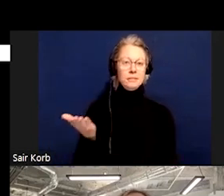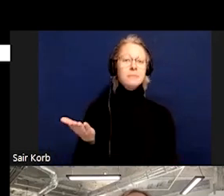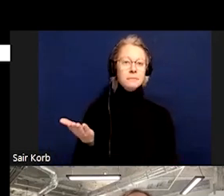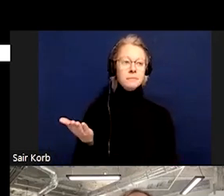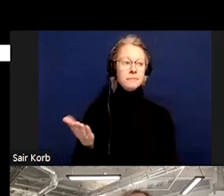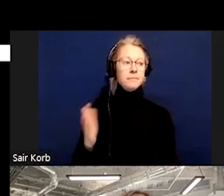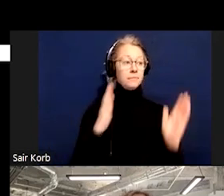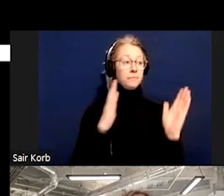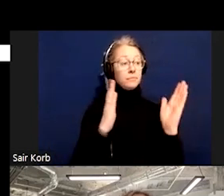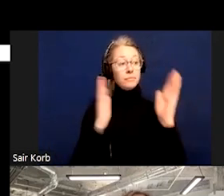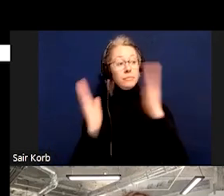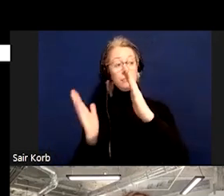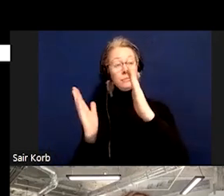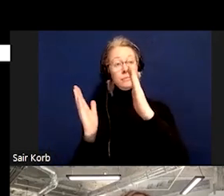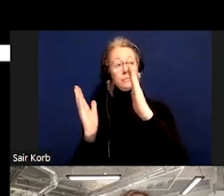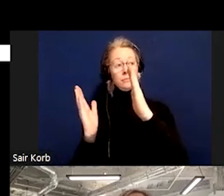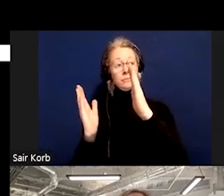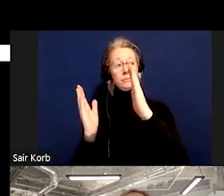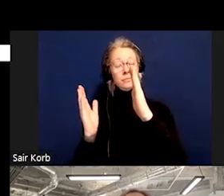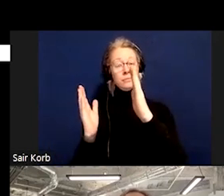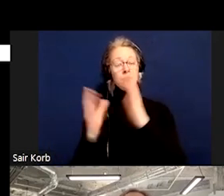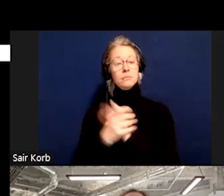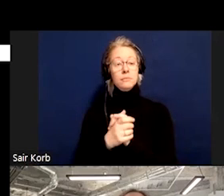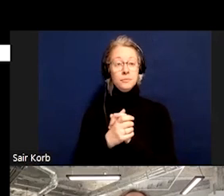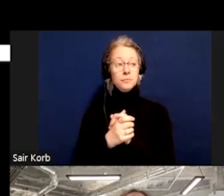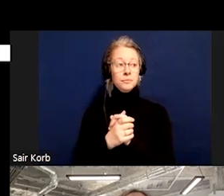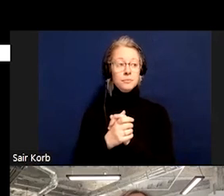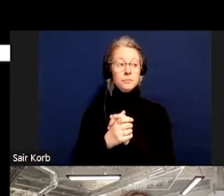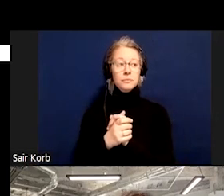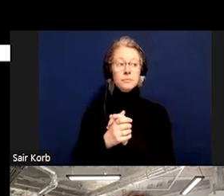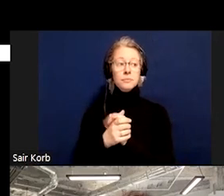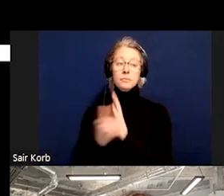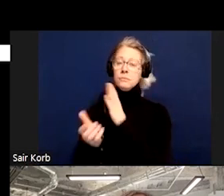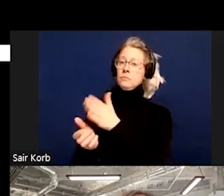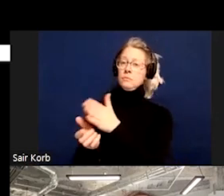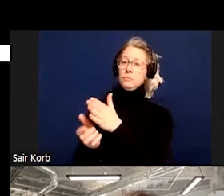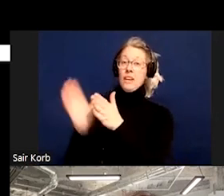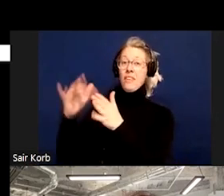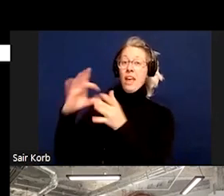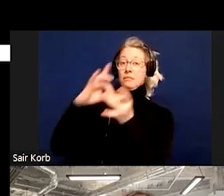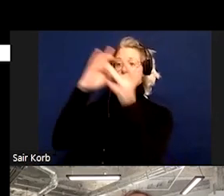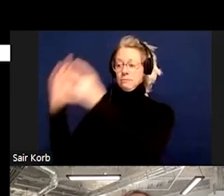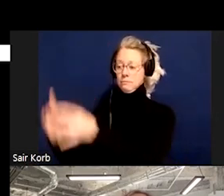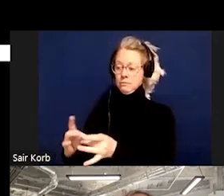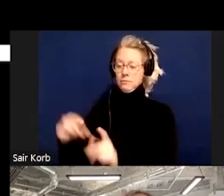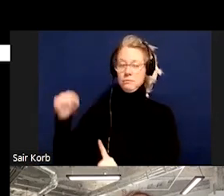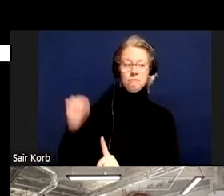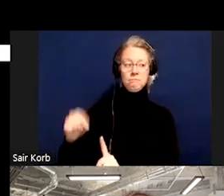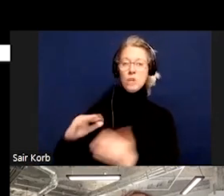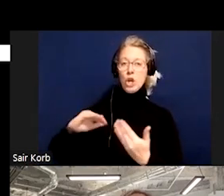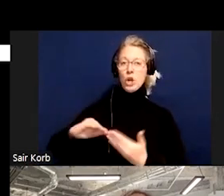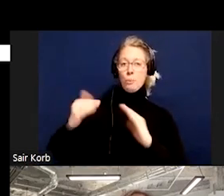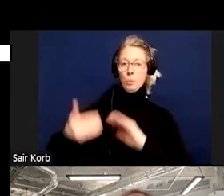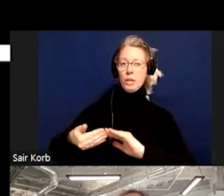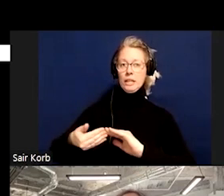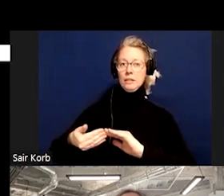Then that, the way in which people come together, leads us to community, nourishing a vibrant